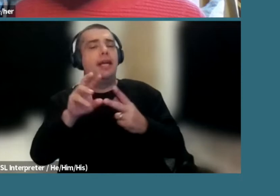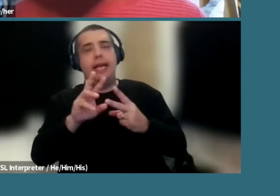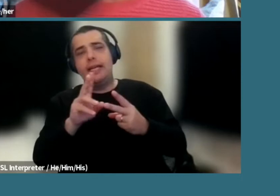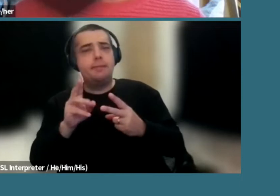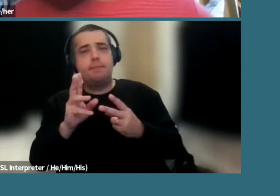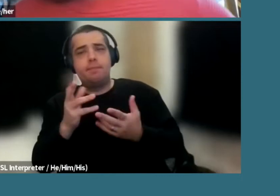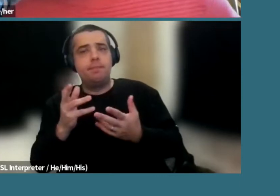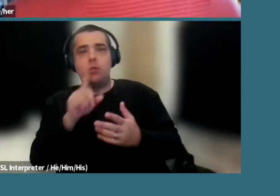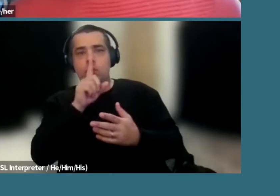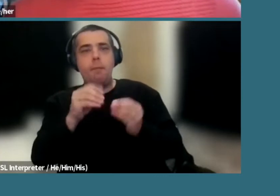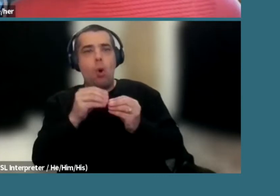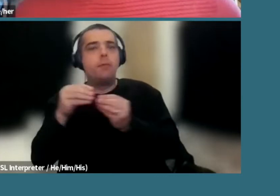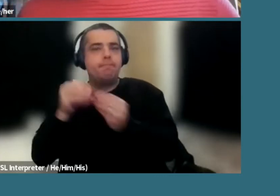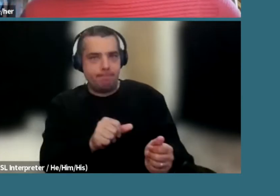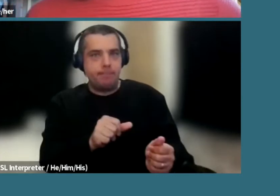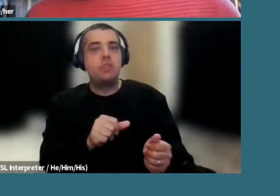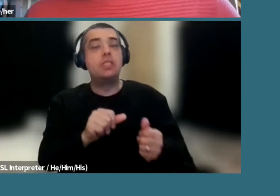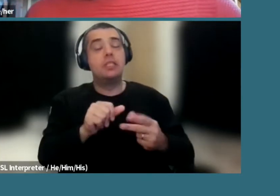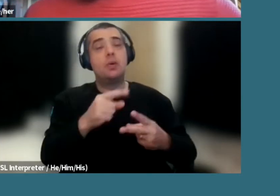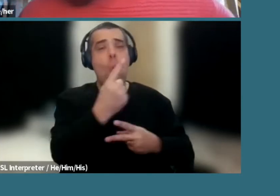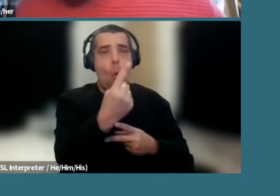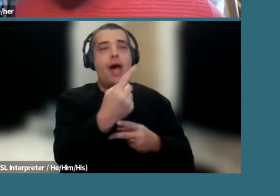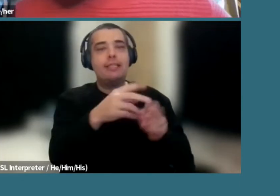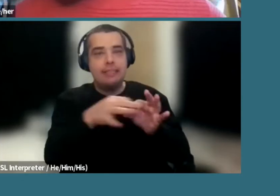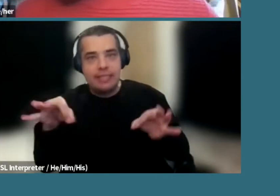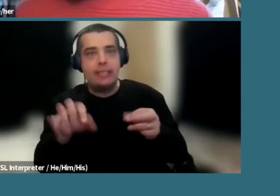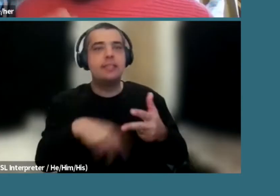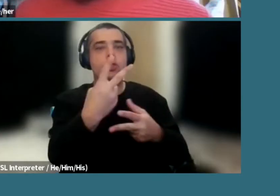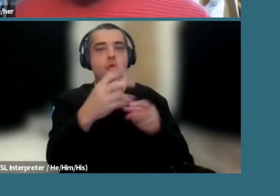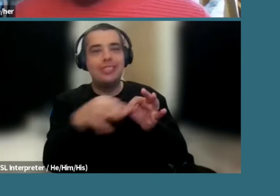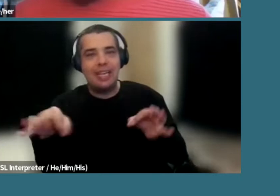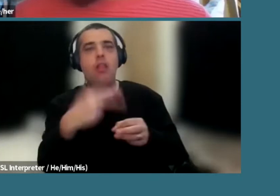efficiently, through maybe one or two sentences or three. So we think about that too.